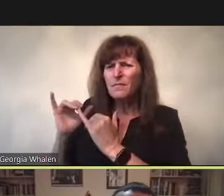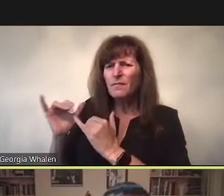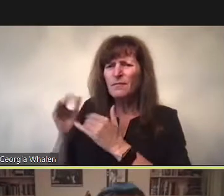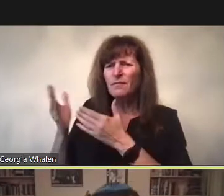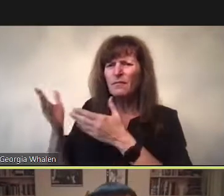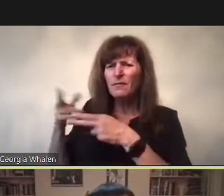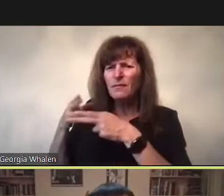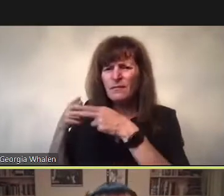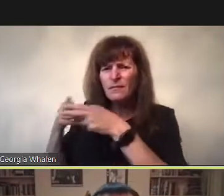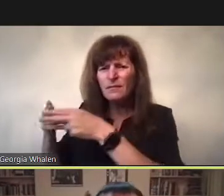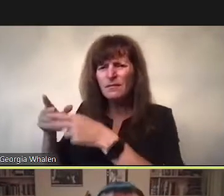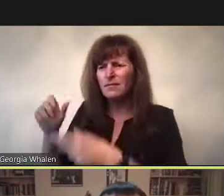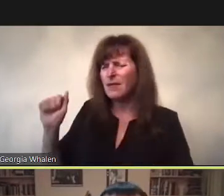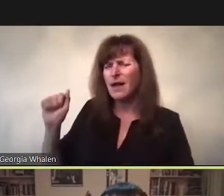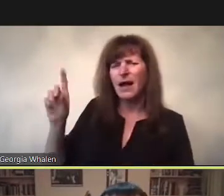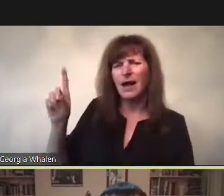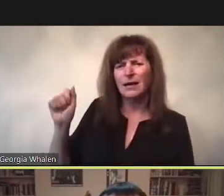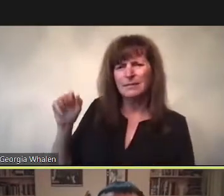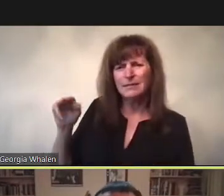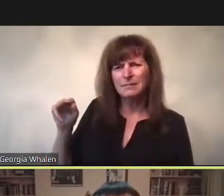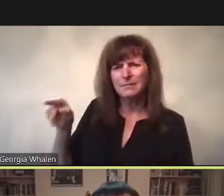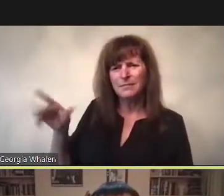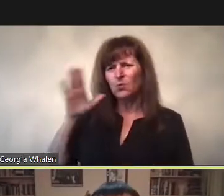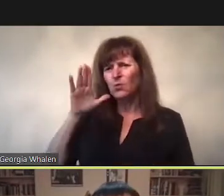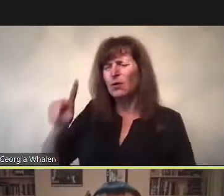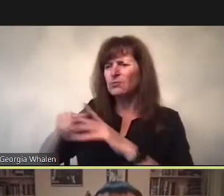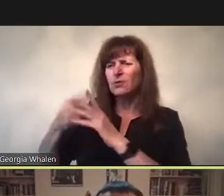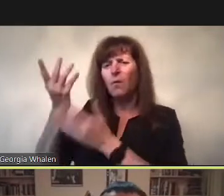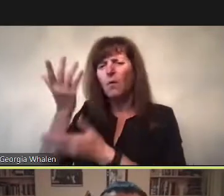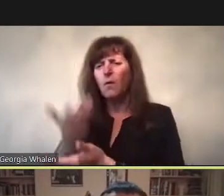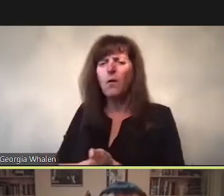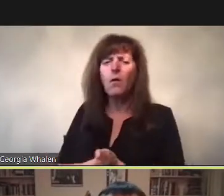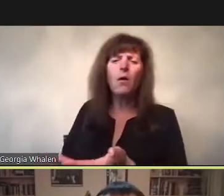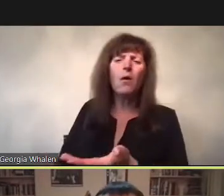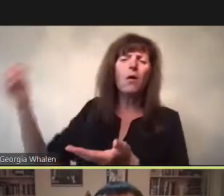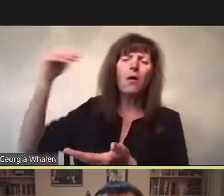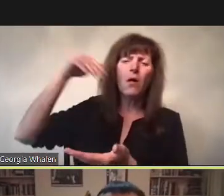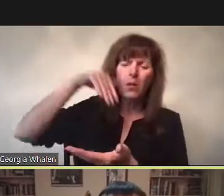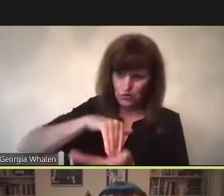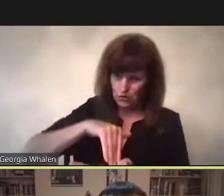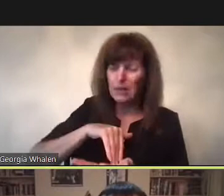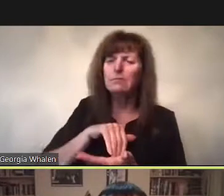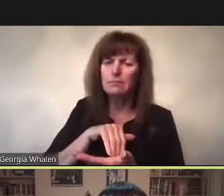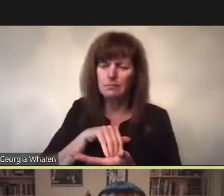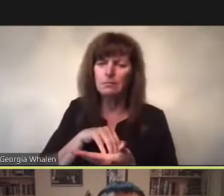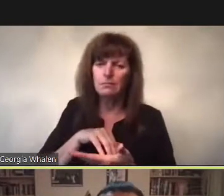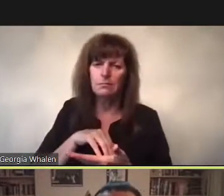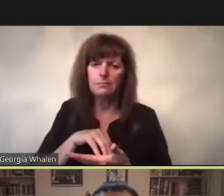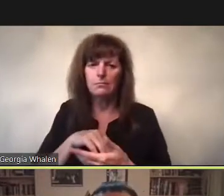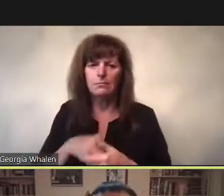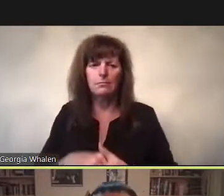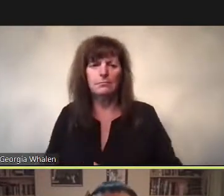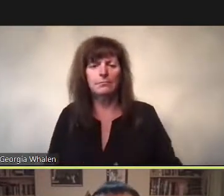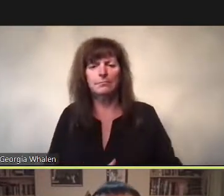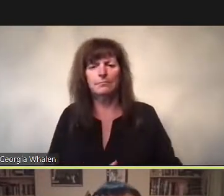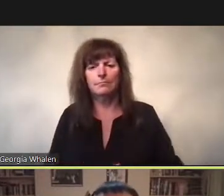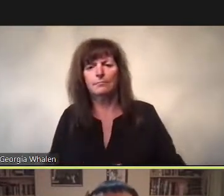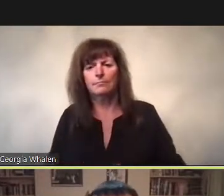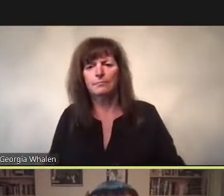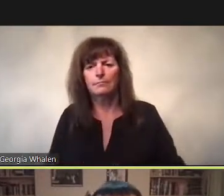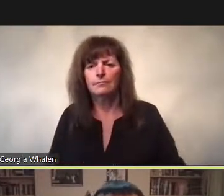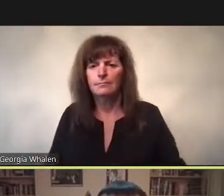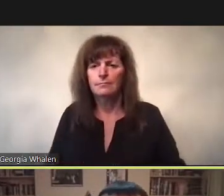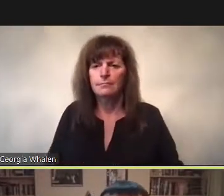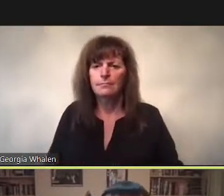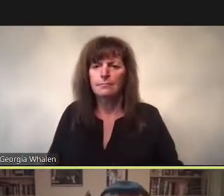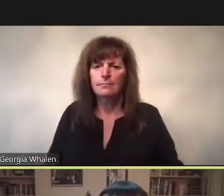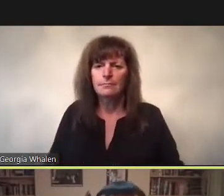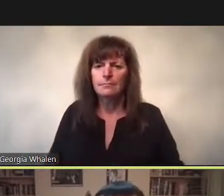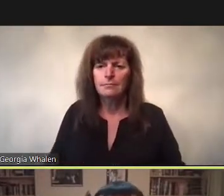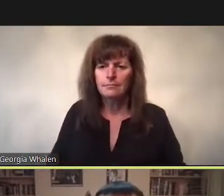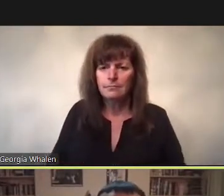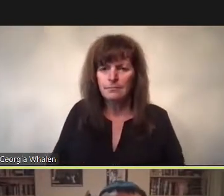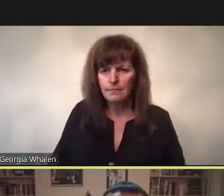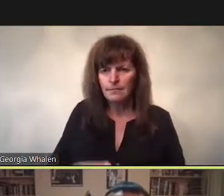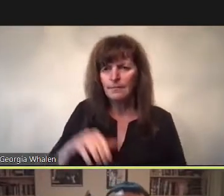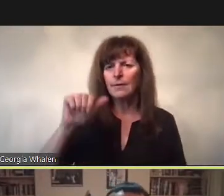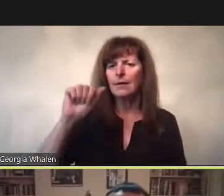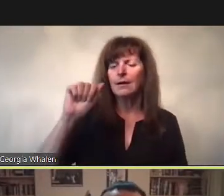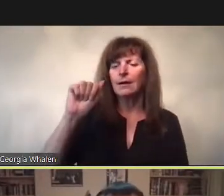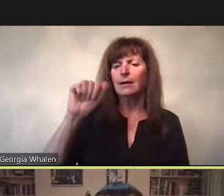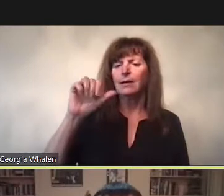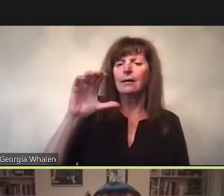will bt eh first cry of a brand spanking neonate,